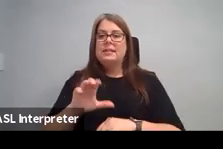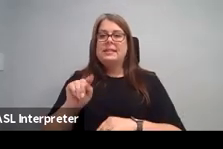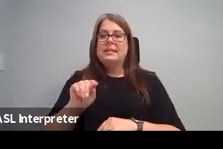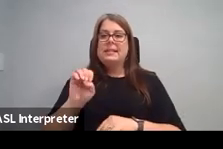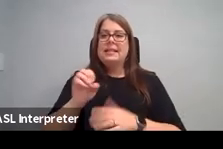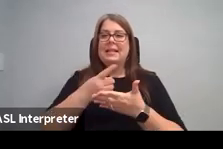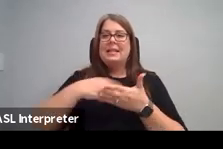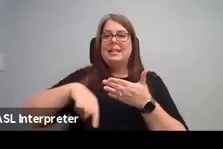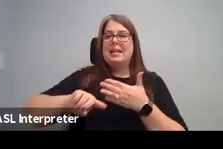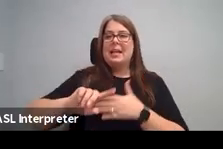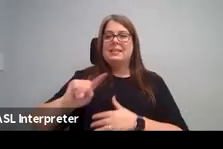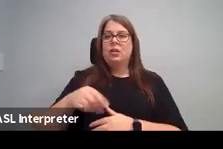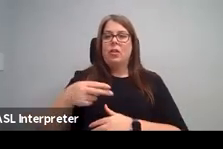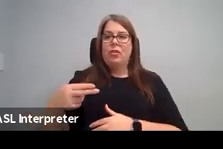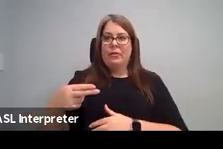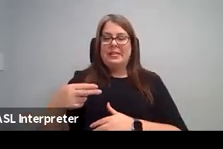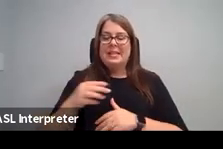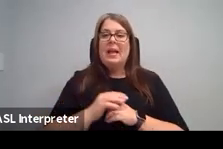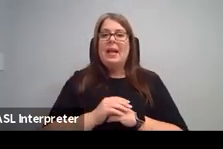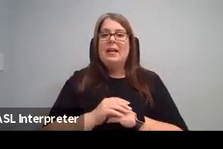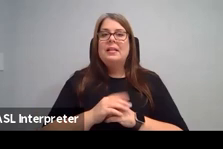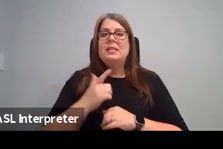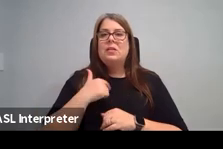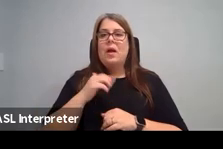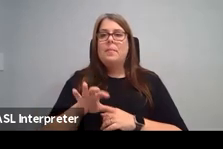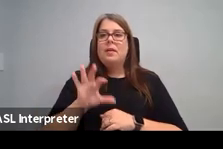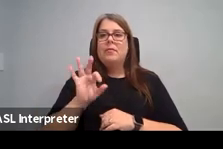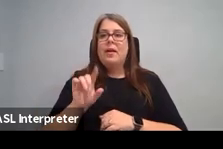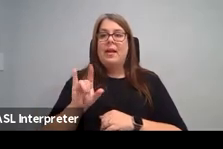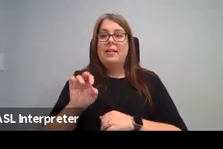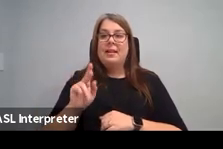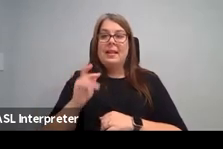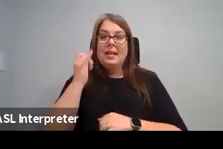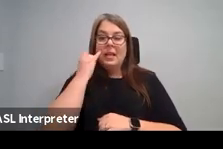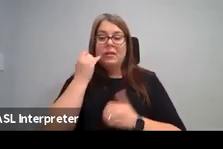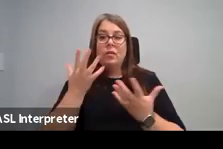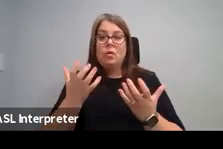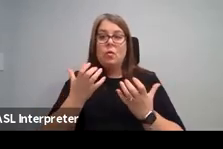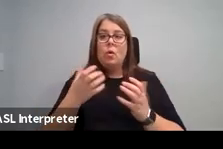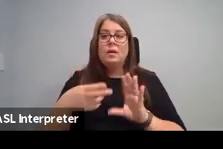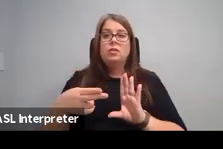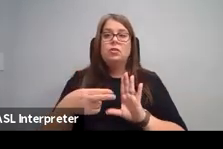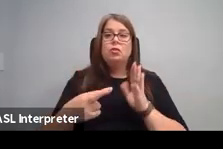Jewyl Alderson Clarke, SDCOE: And so let me grab that link. And if you want to register for a full webinar and this instead of about three minute overview